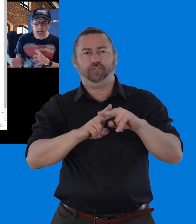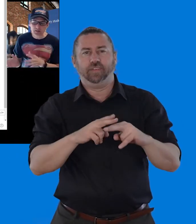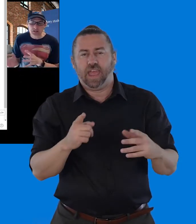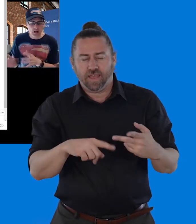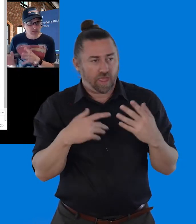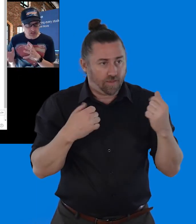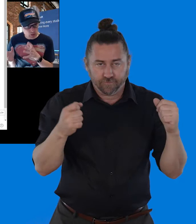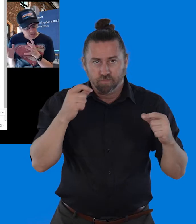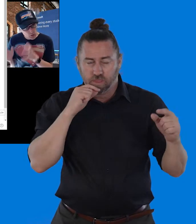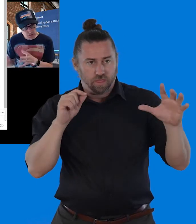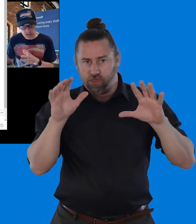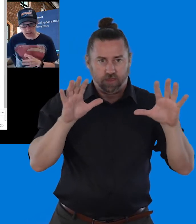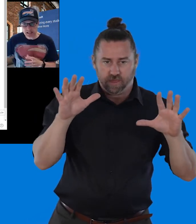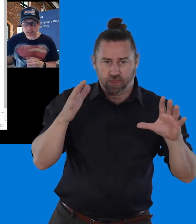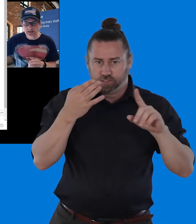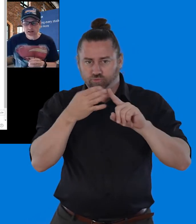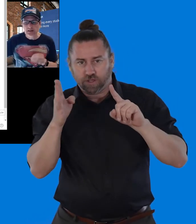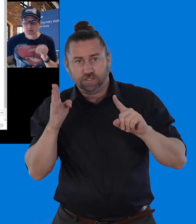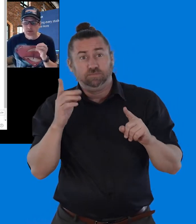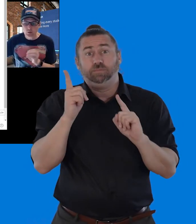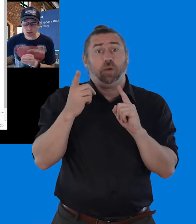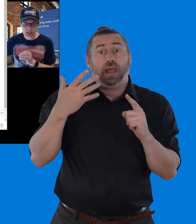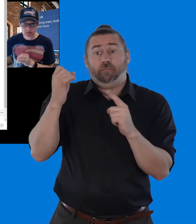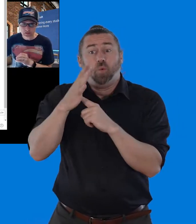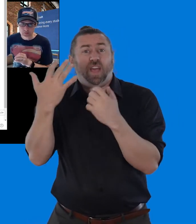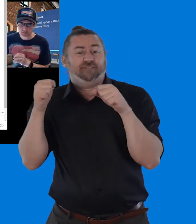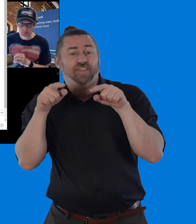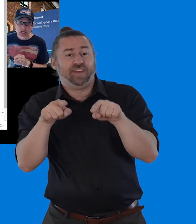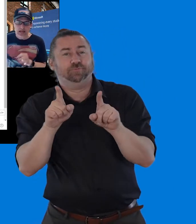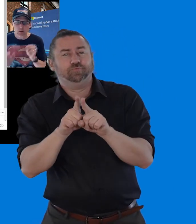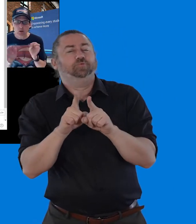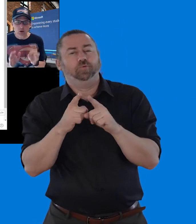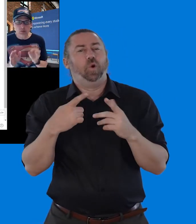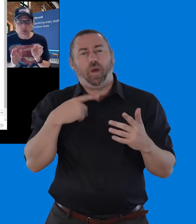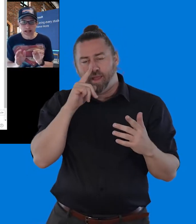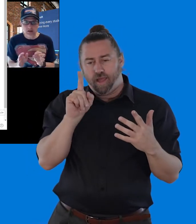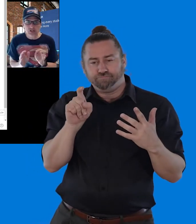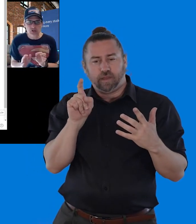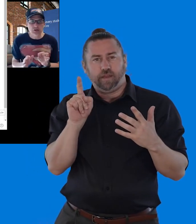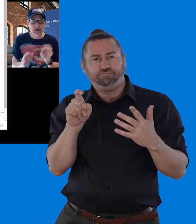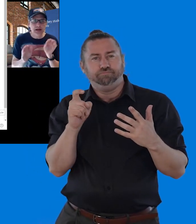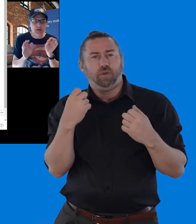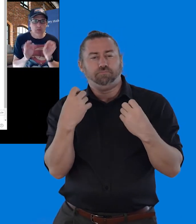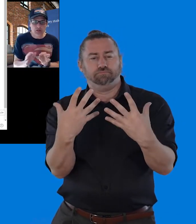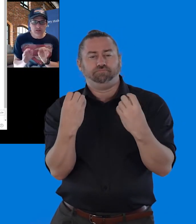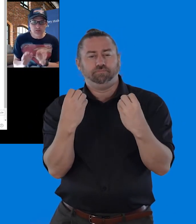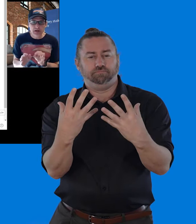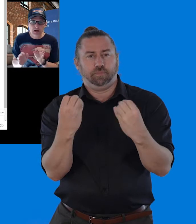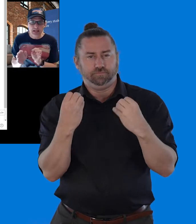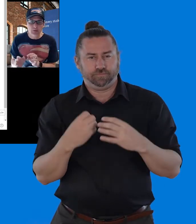But other times it's so important to the text that we want to leave it on. Now, I will point out to you, that Immersive Reader in